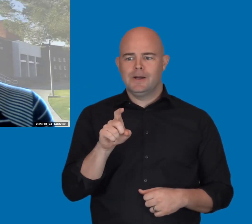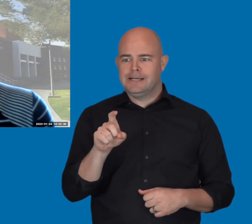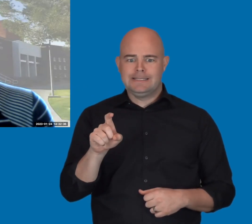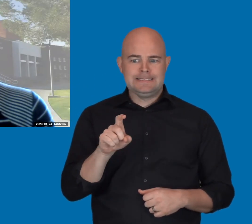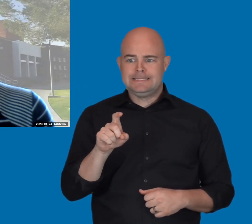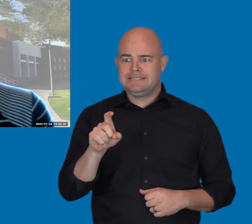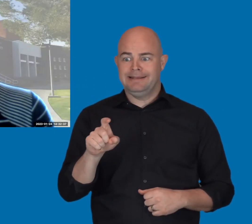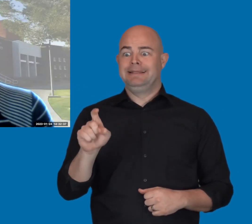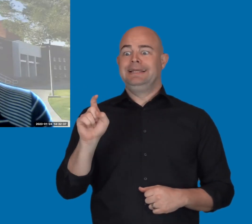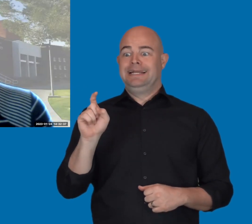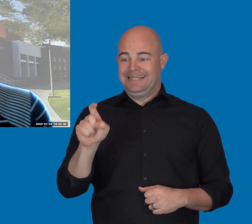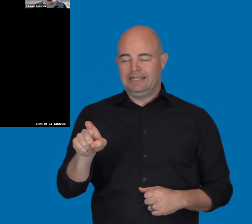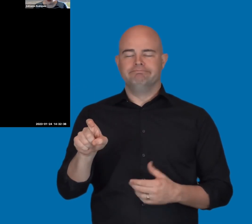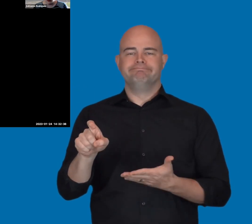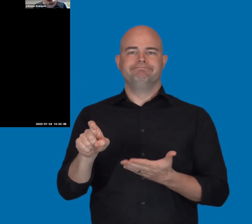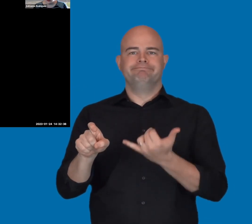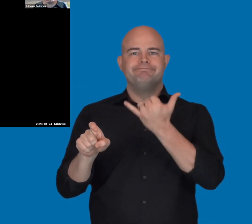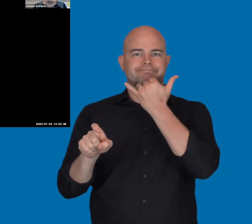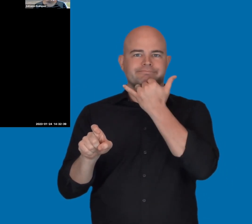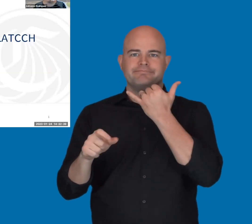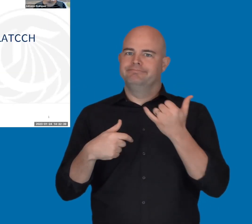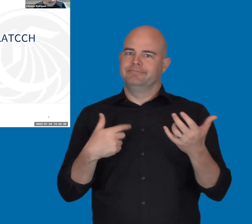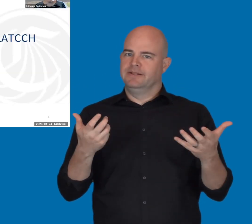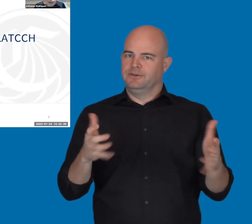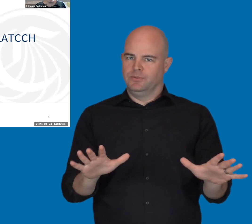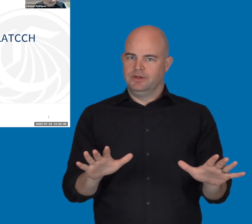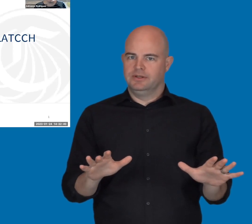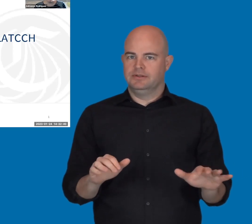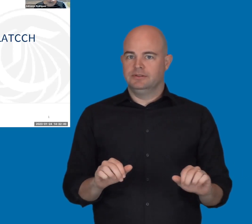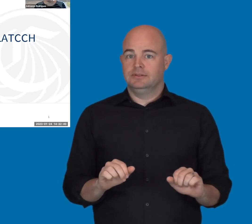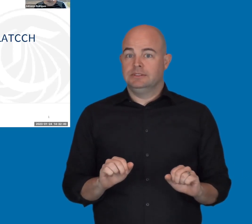So, I think we should be good to go.